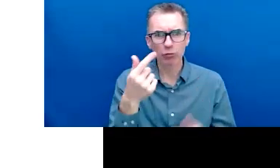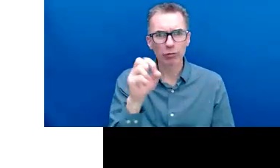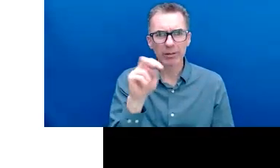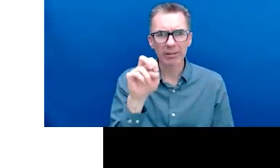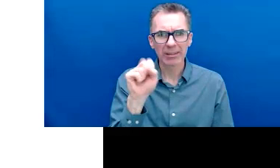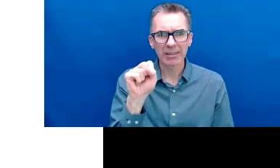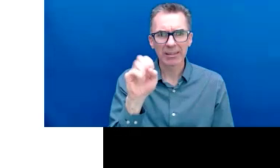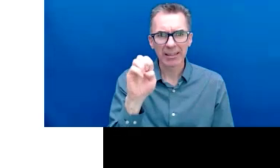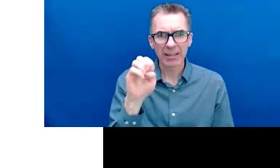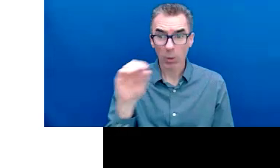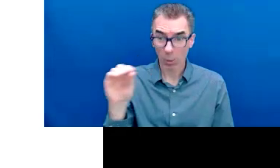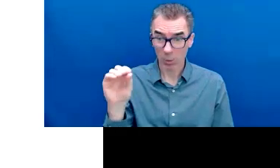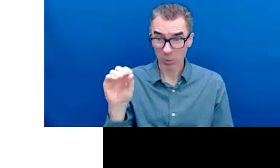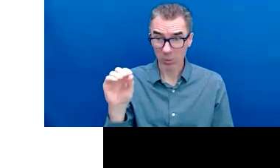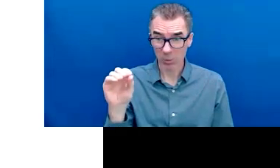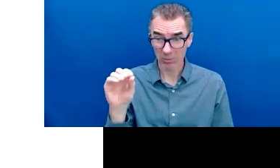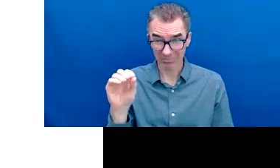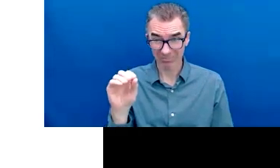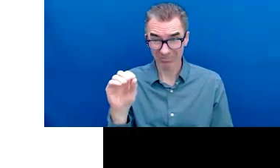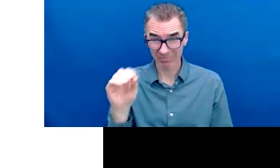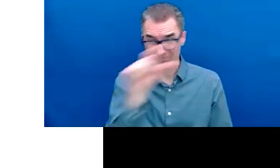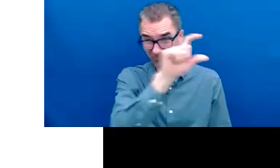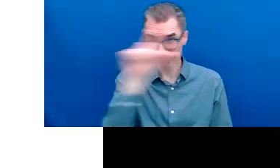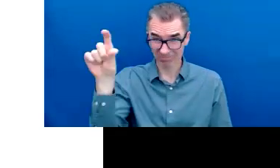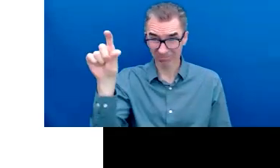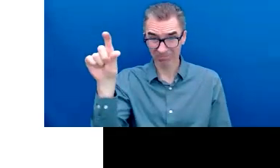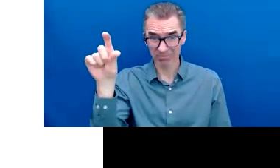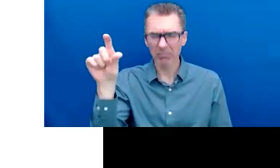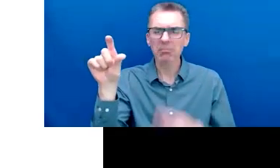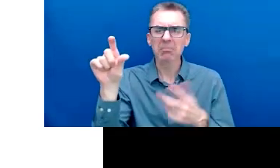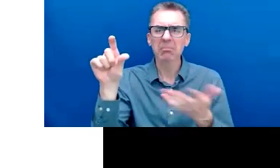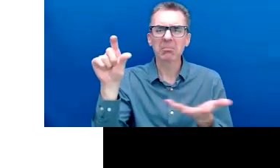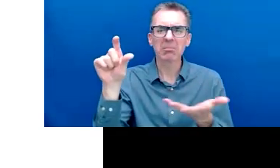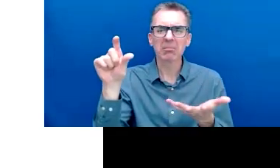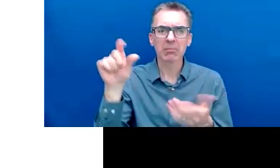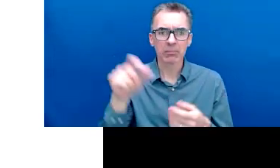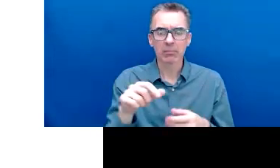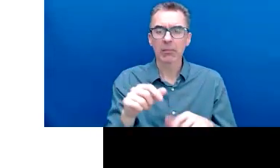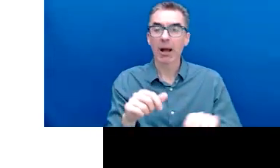So that is really just pulling, materials from other repositories.